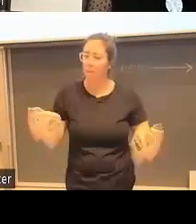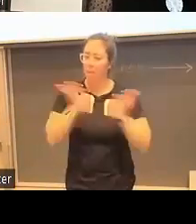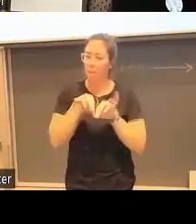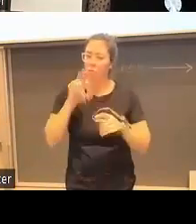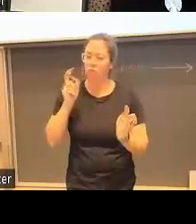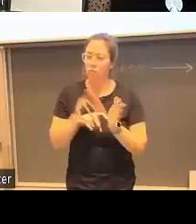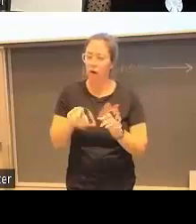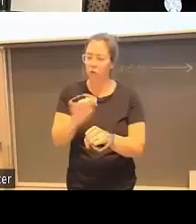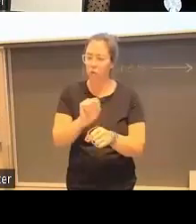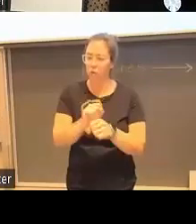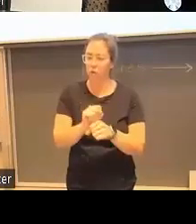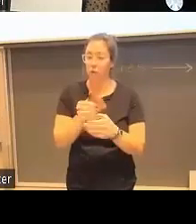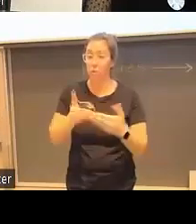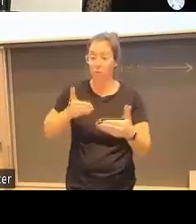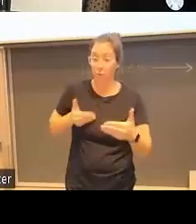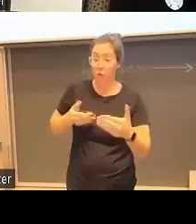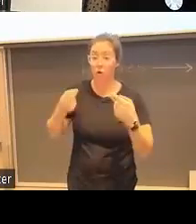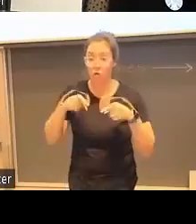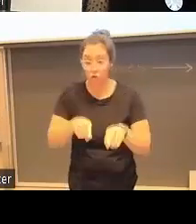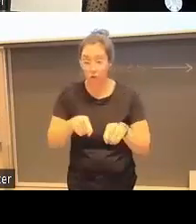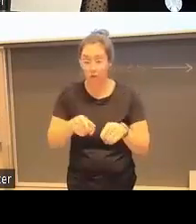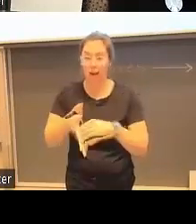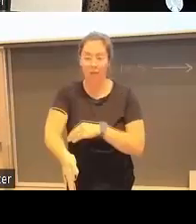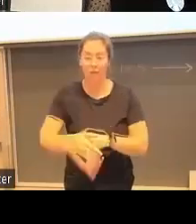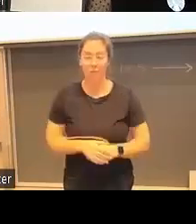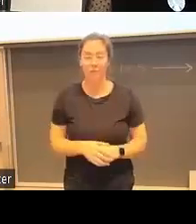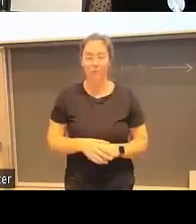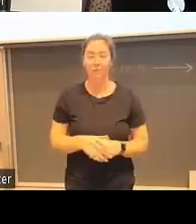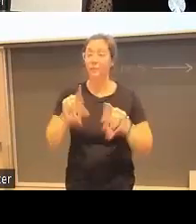after after the fact recently a team member said to me I haven't been able to put into